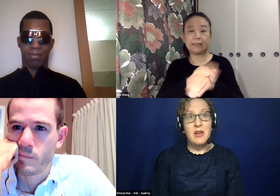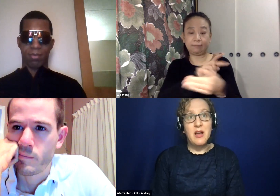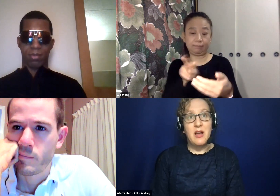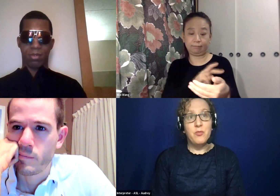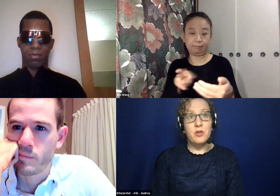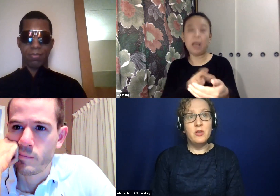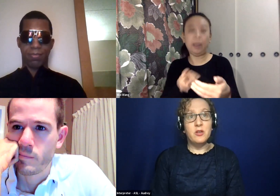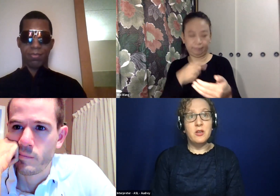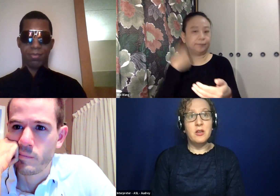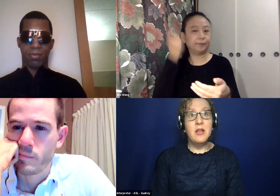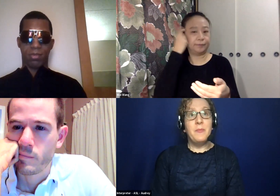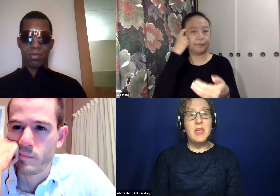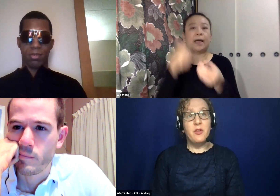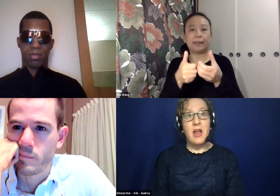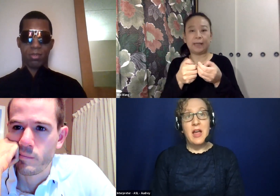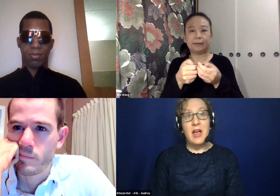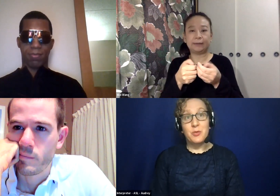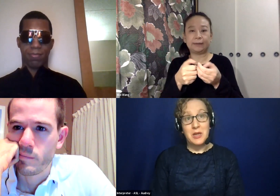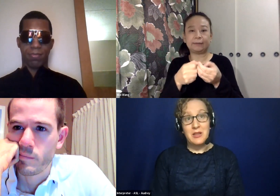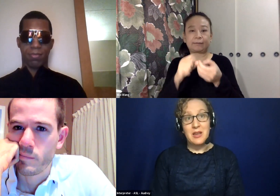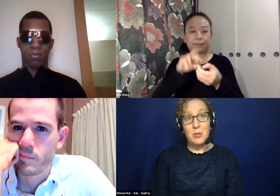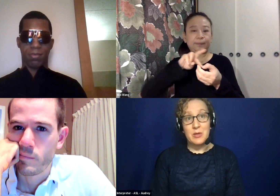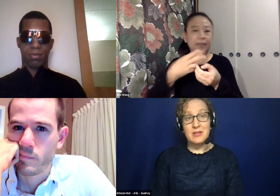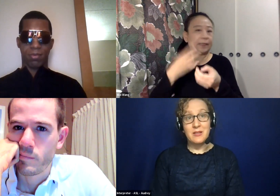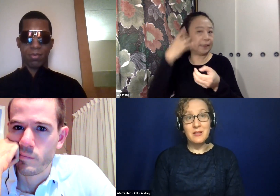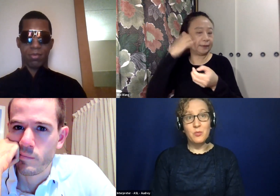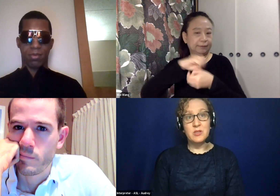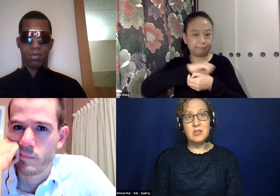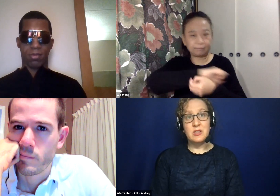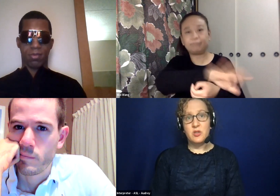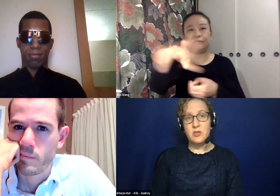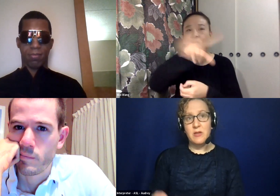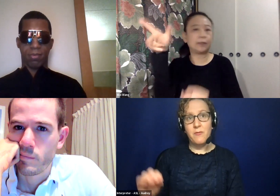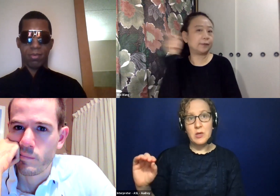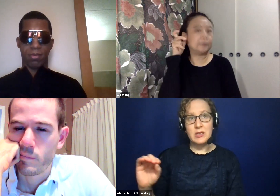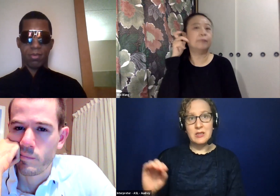have them talk in a meeting and I would look either at a screen that was using voice to